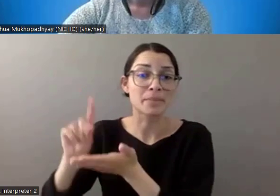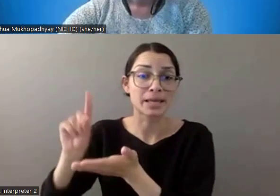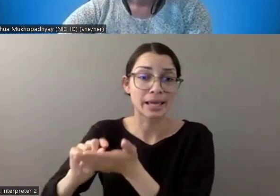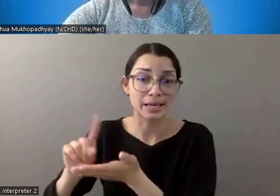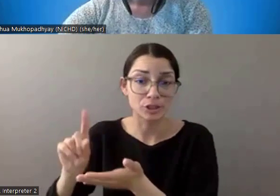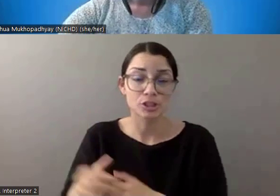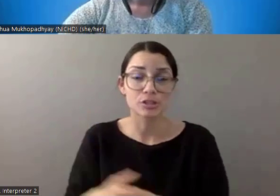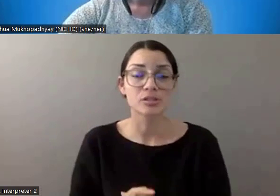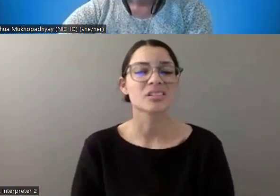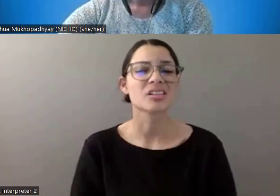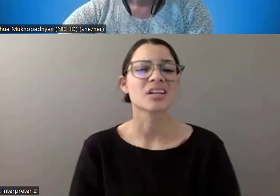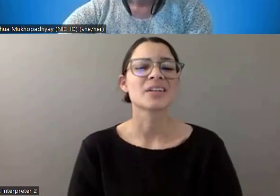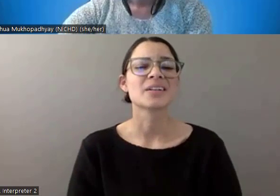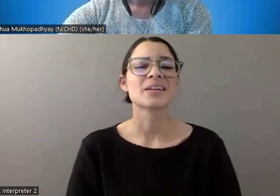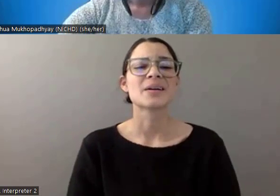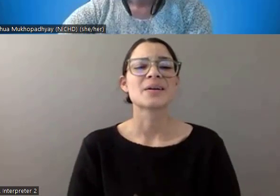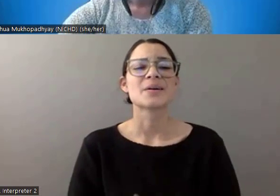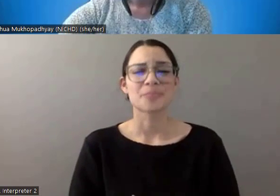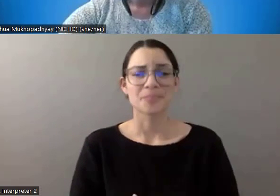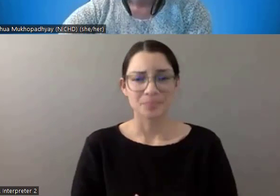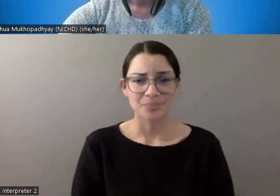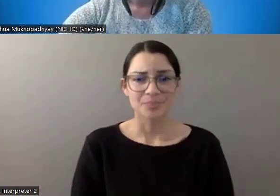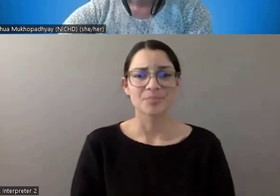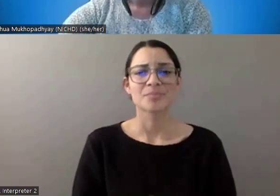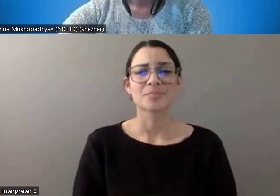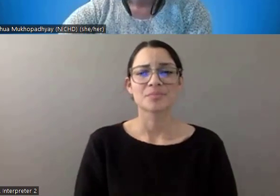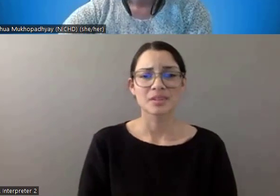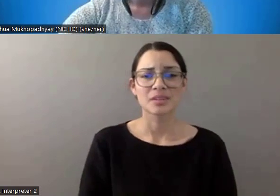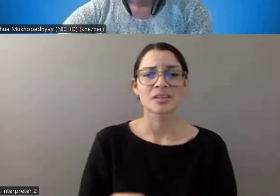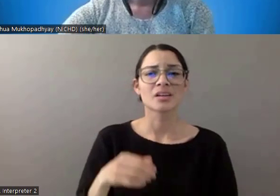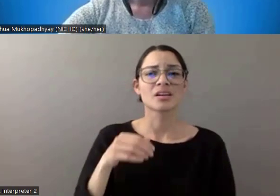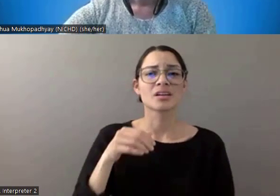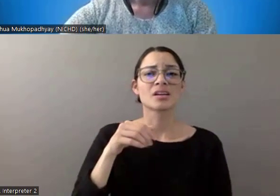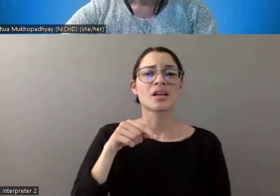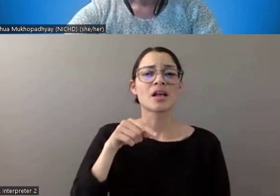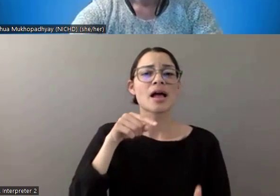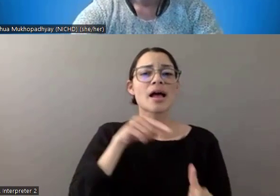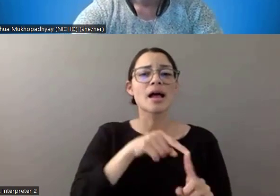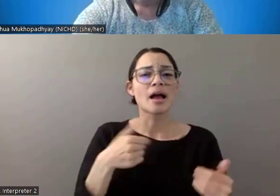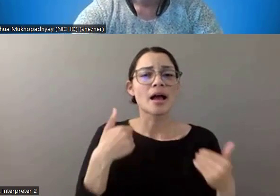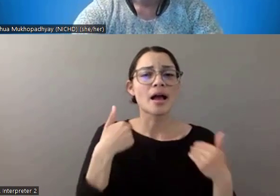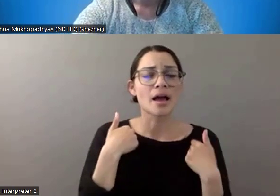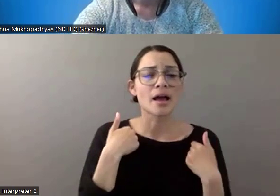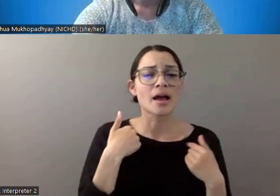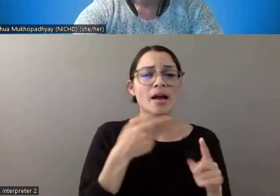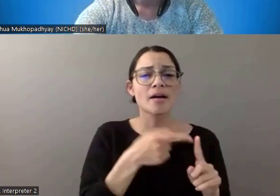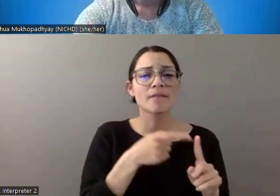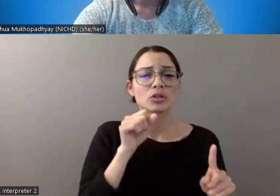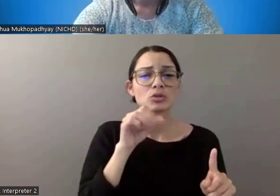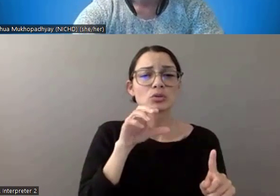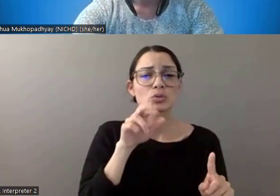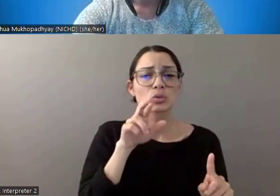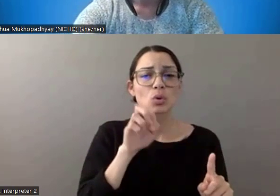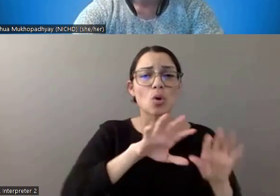the quality of an application. This overall impact score is not an average of the five scorable criteria,